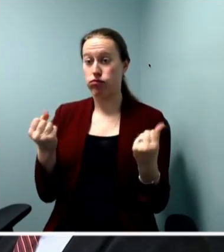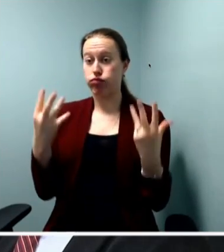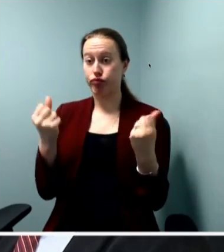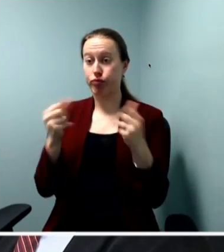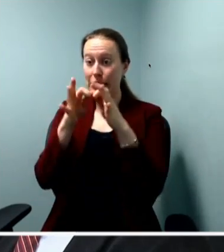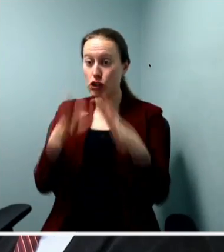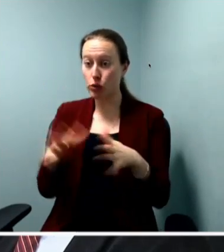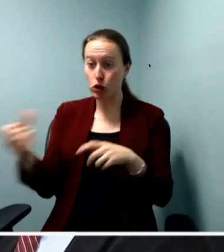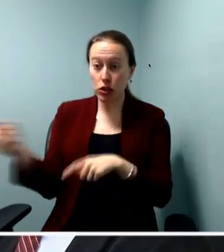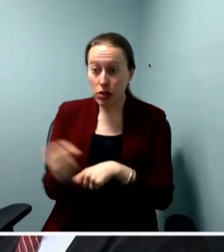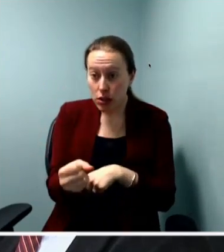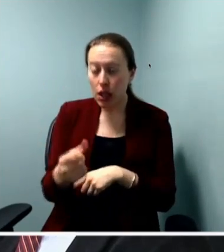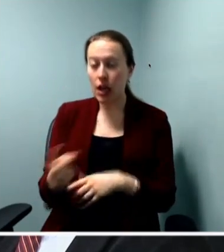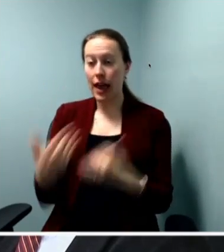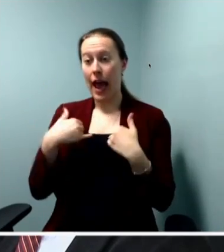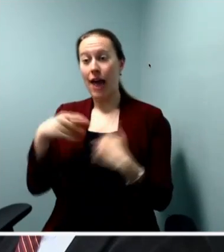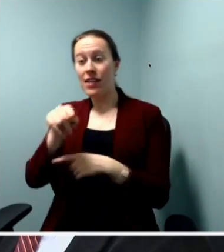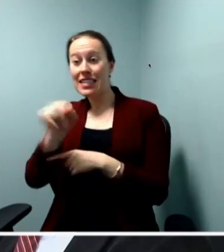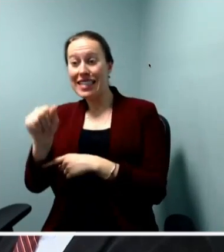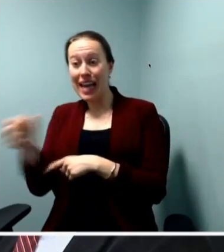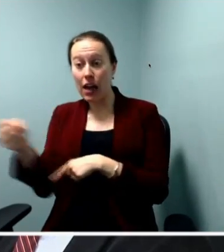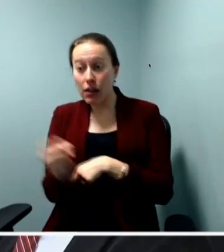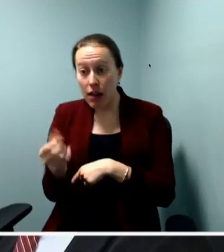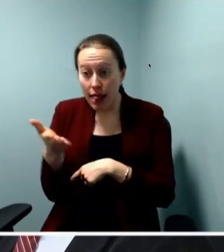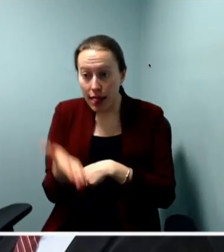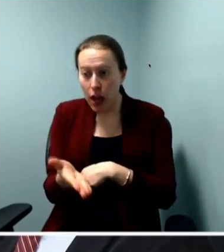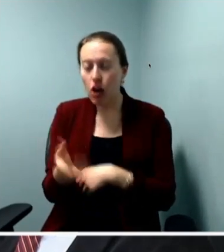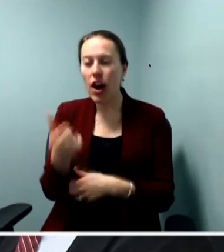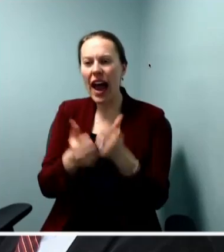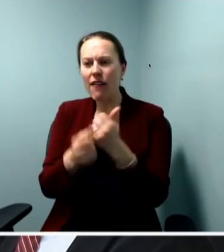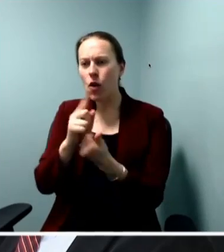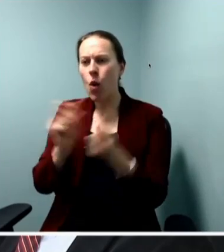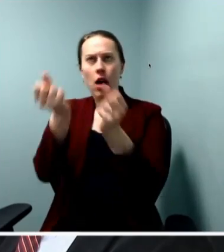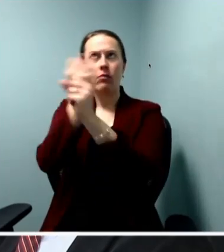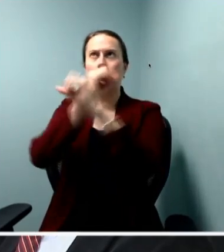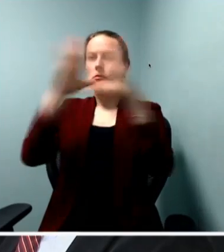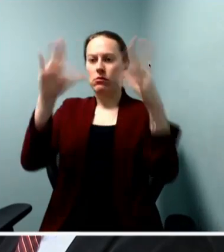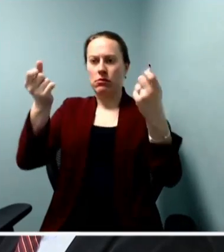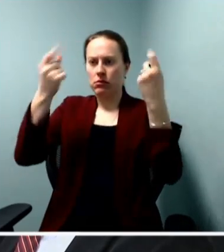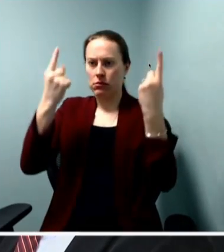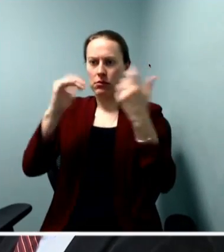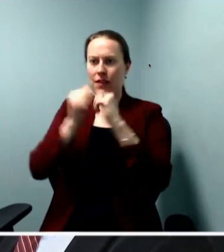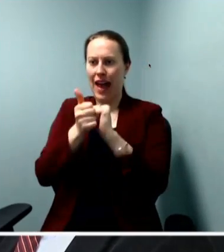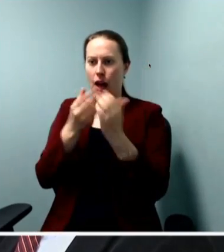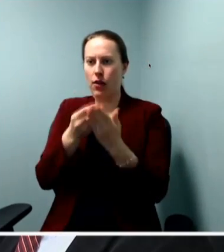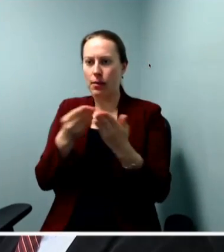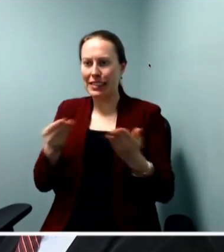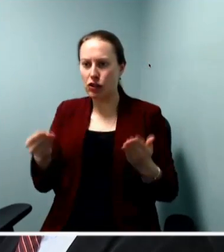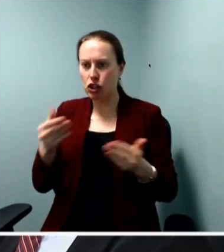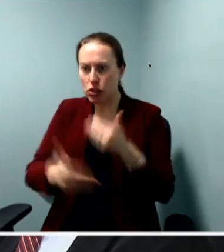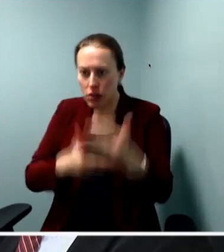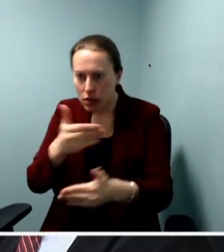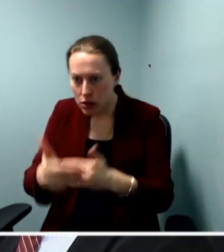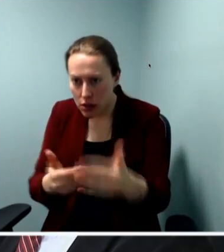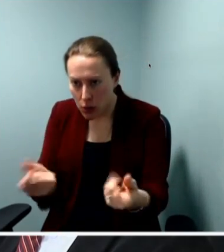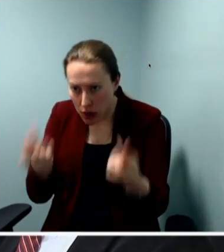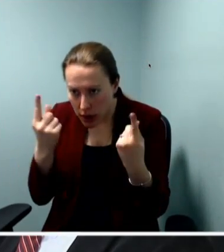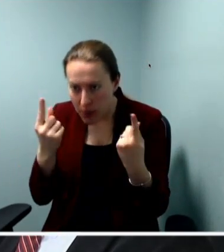Is everyone on the same page in terms of how this material will be processed, and how this material will be communicated?